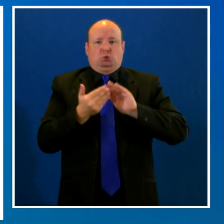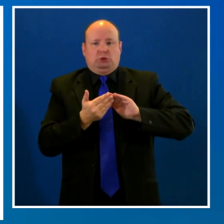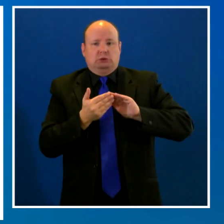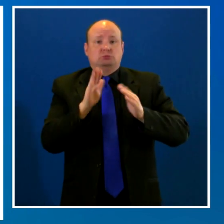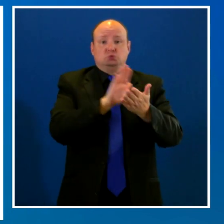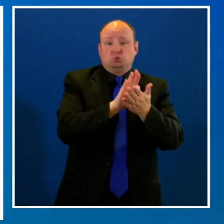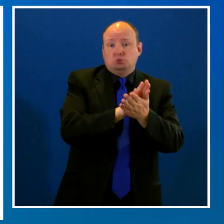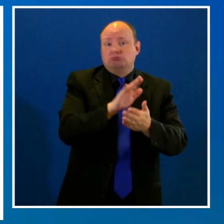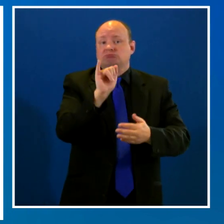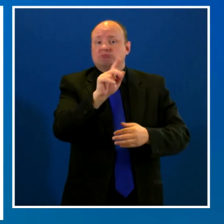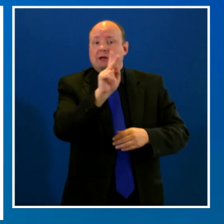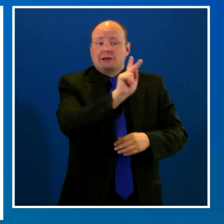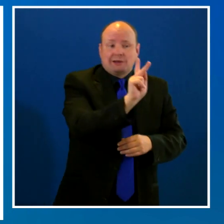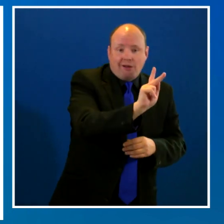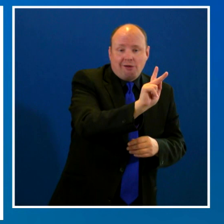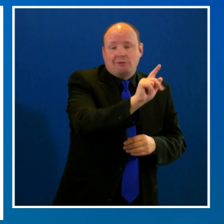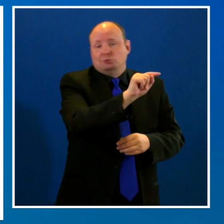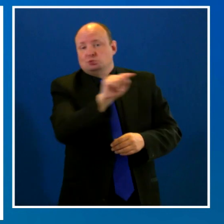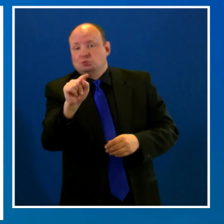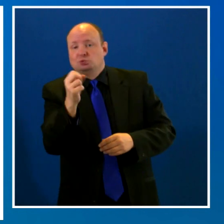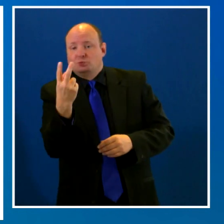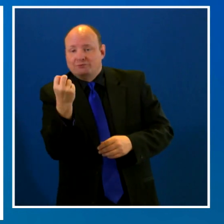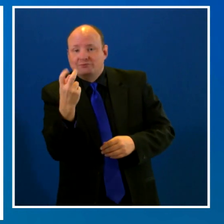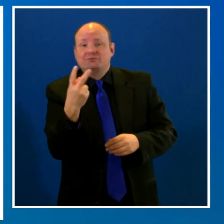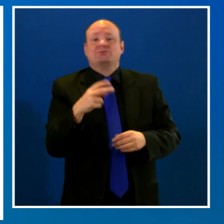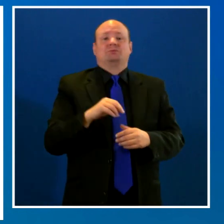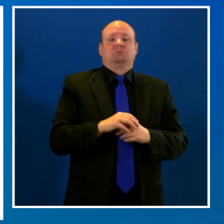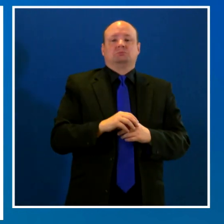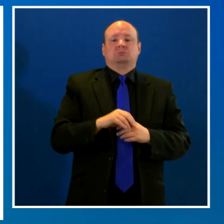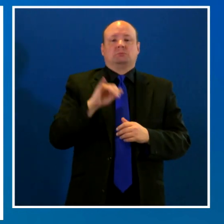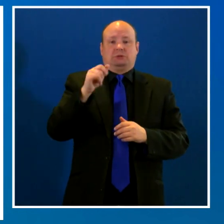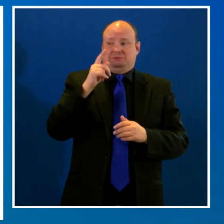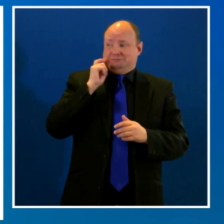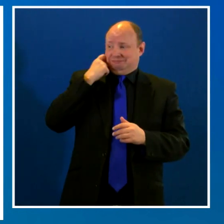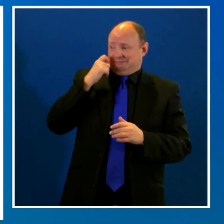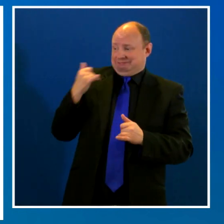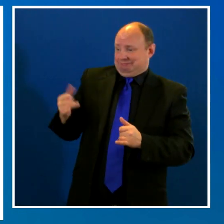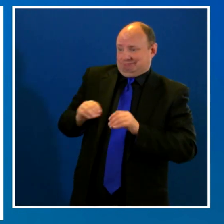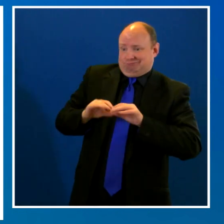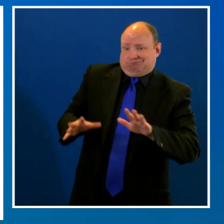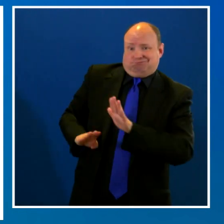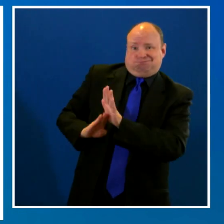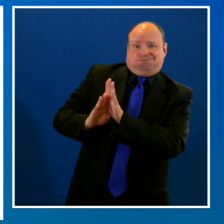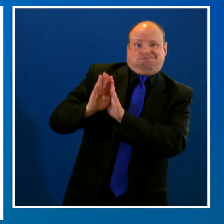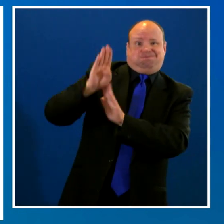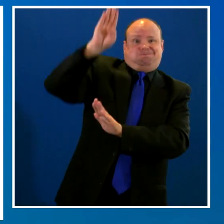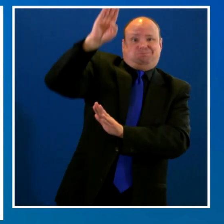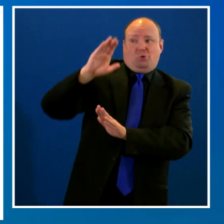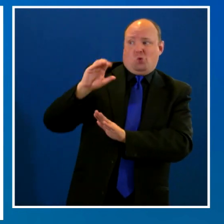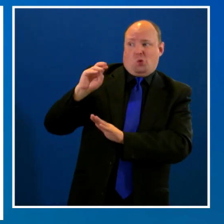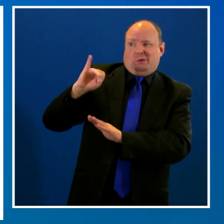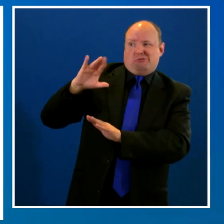effort to flatten the very steep increase in COVID-19 cases due to Omicron variants.